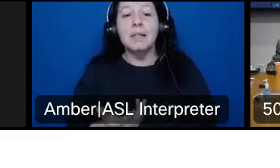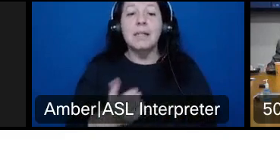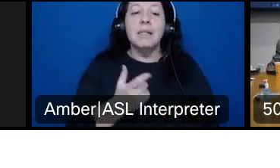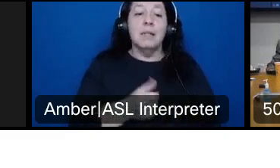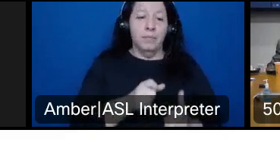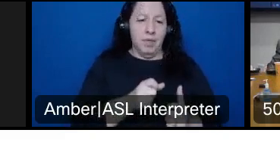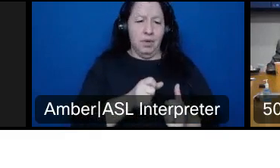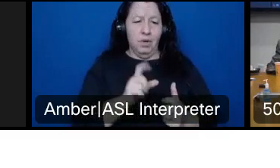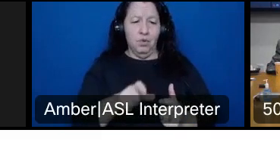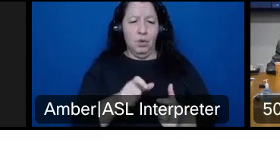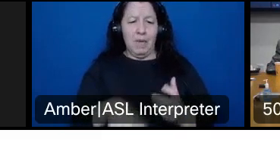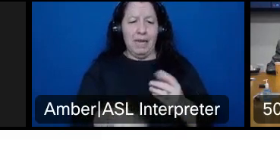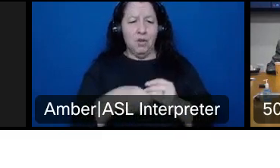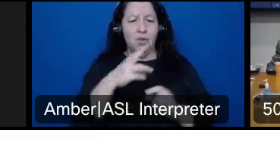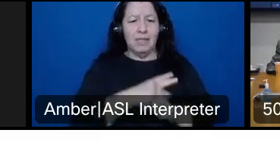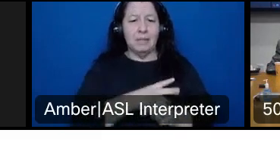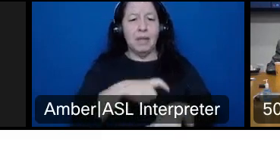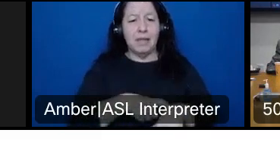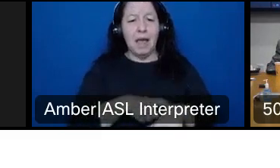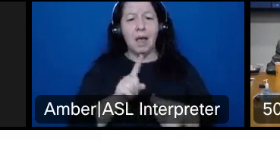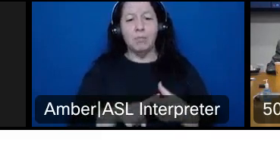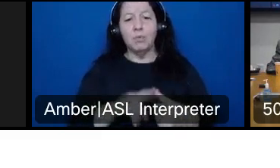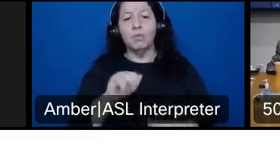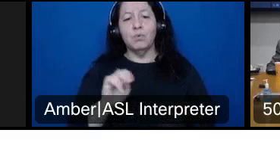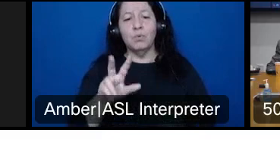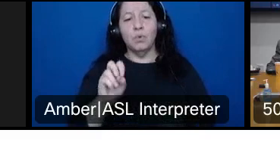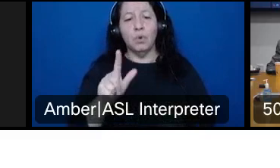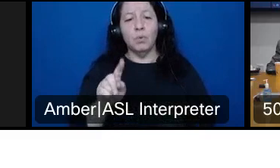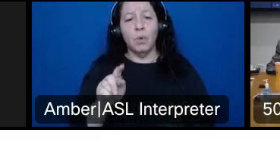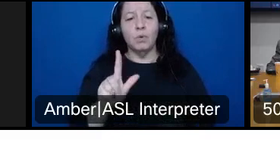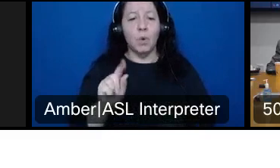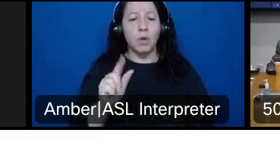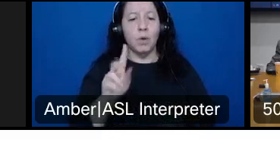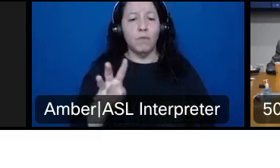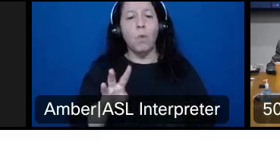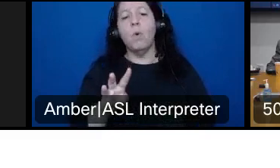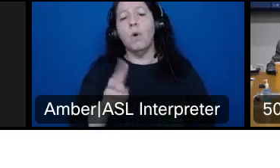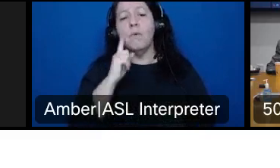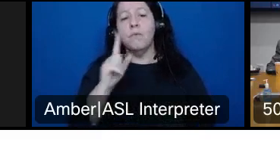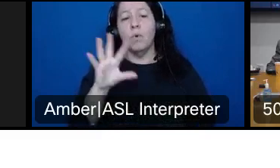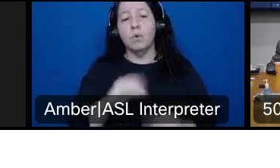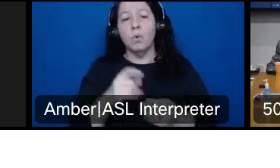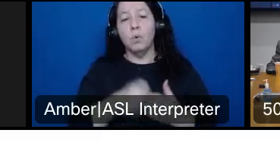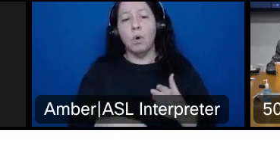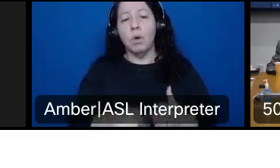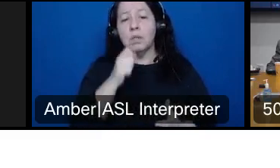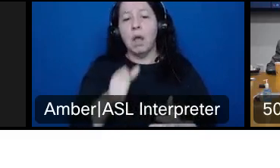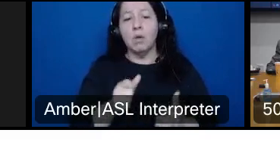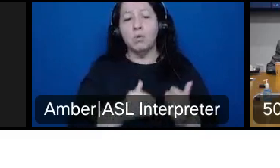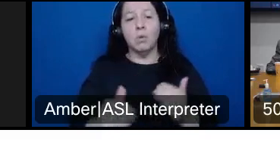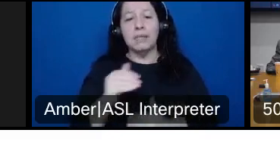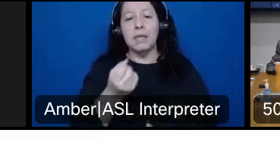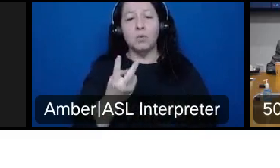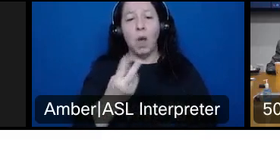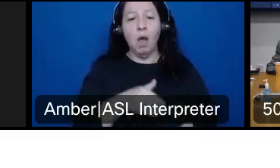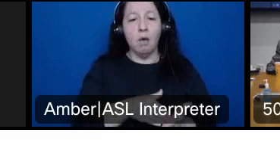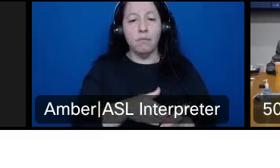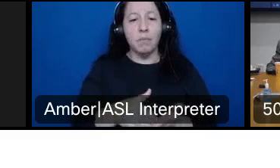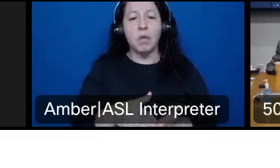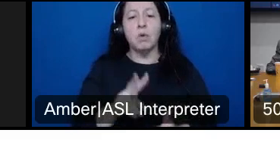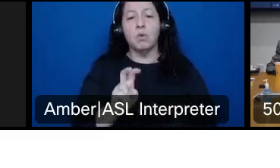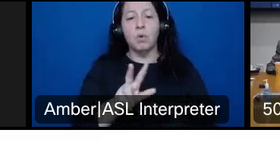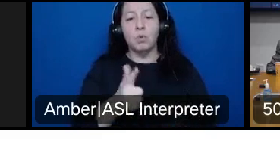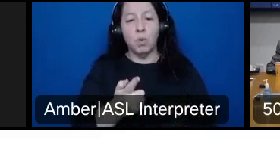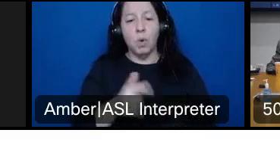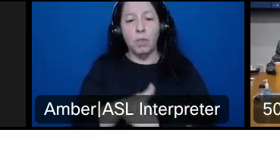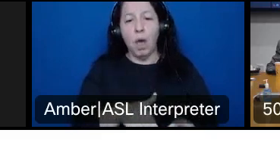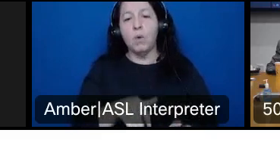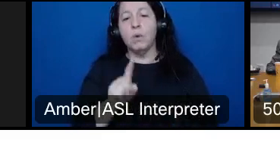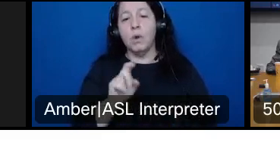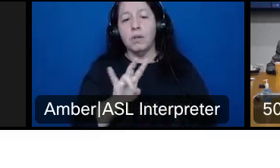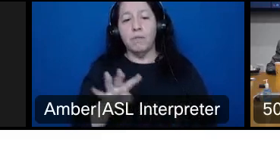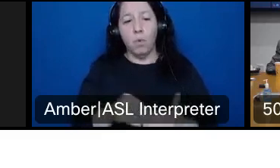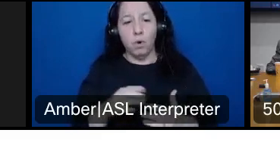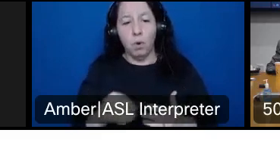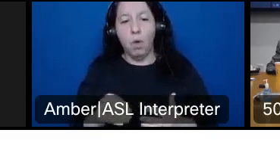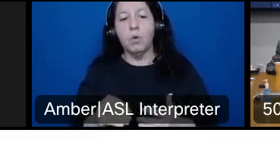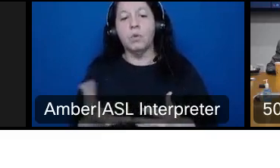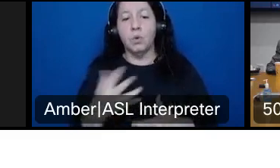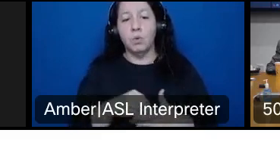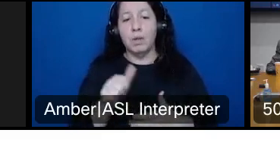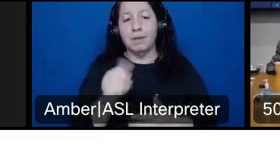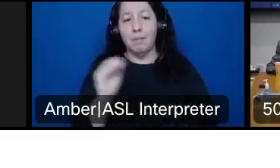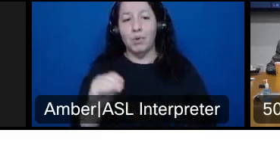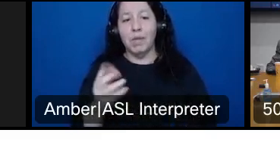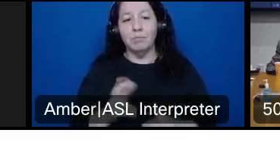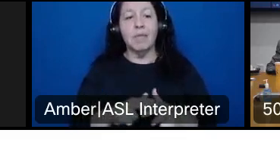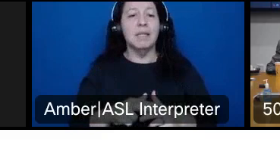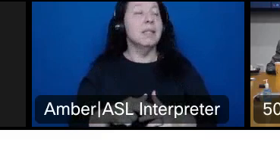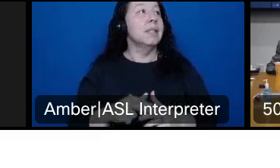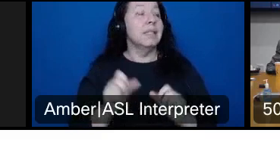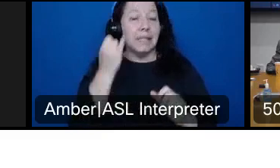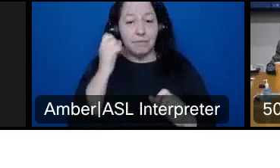Not not to exceed of 12,221,174 dollars, which includes a 10 contingency and this is being presented directly to the executive committee or the board today.